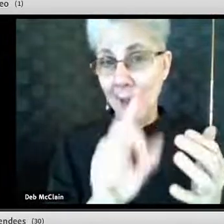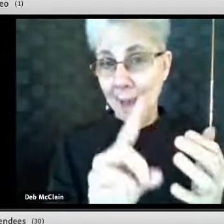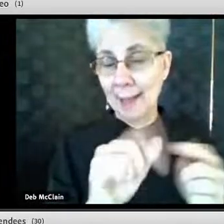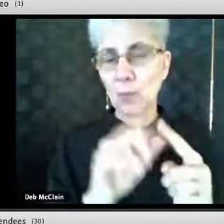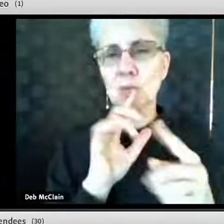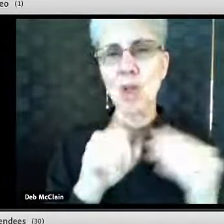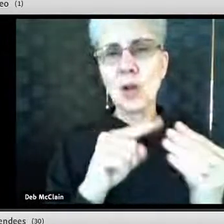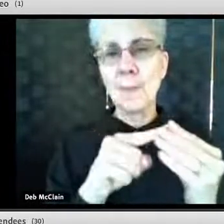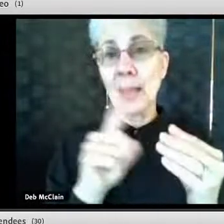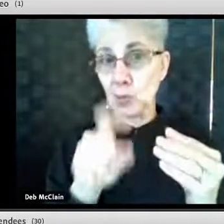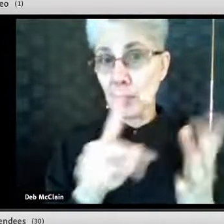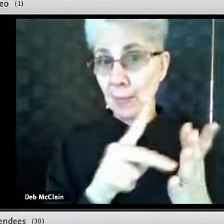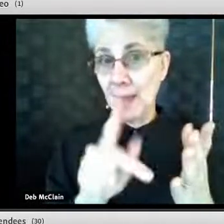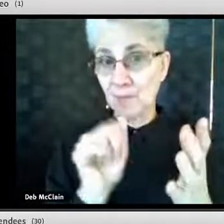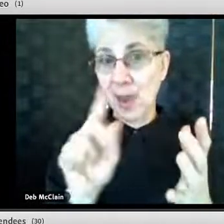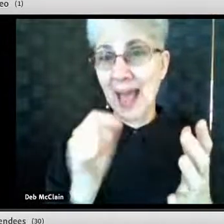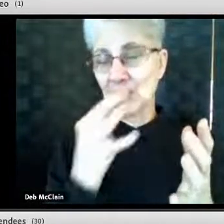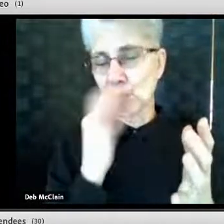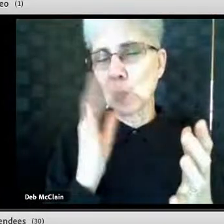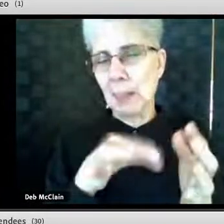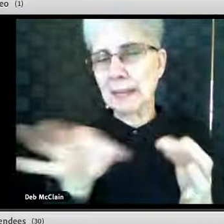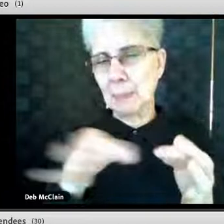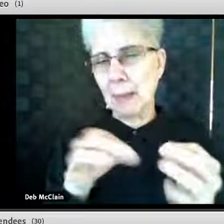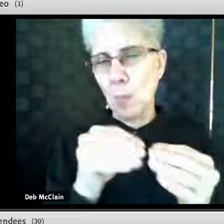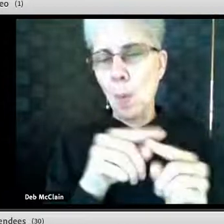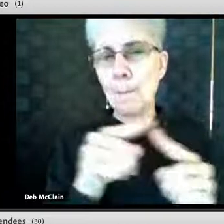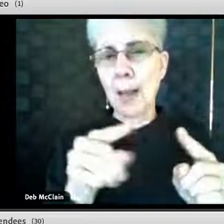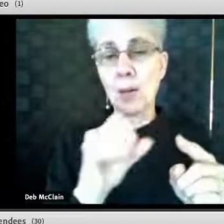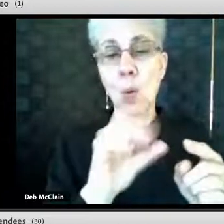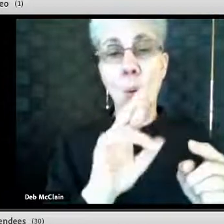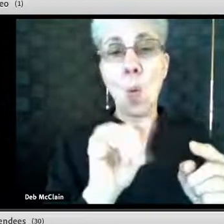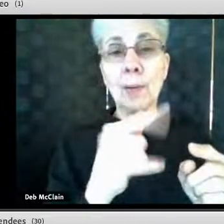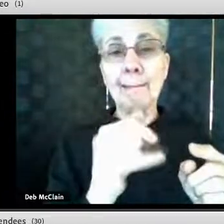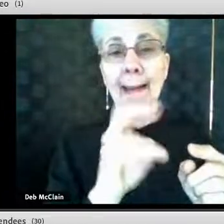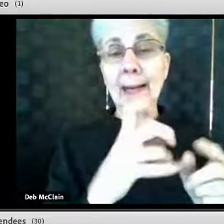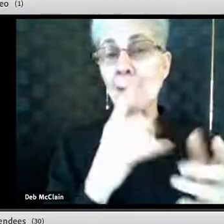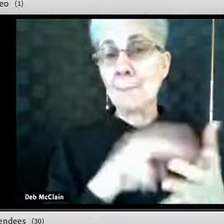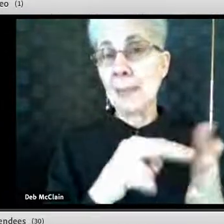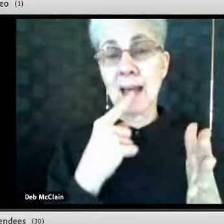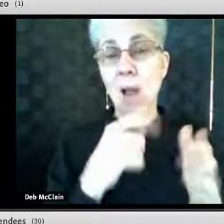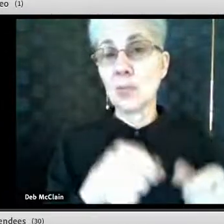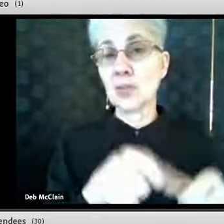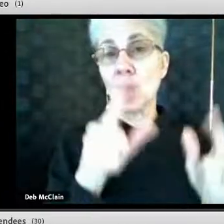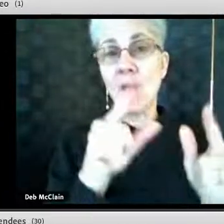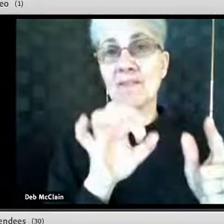and we're going to talk about do you need to pay for ads in a little bit. But organic means I just was on Facebook,